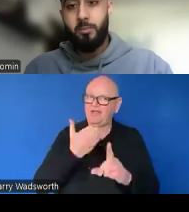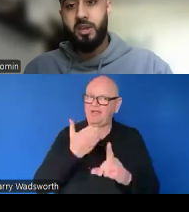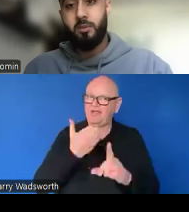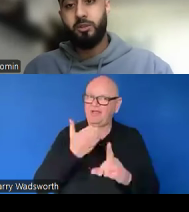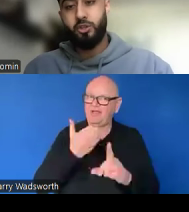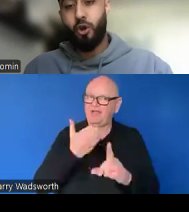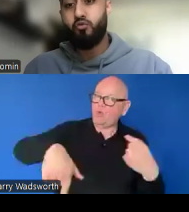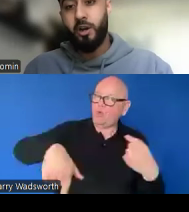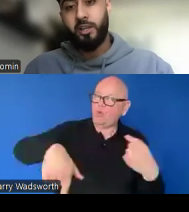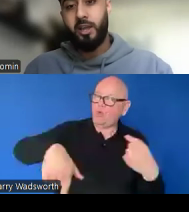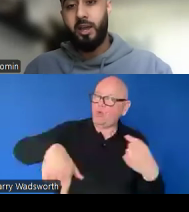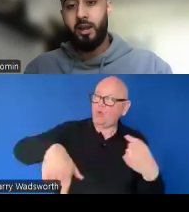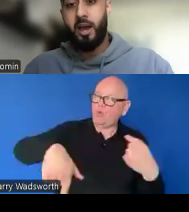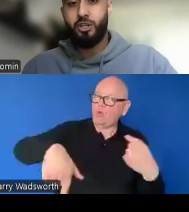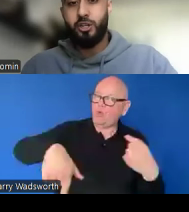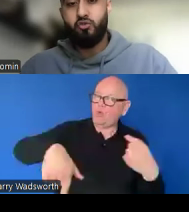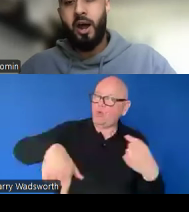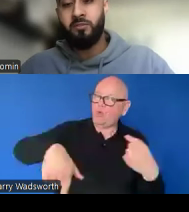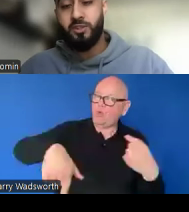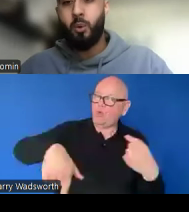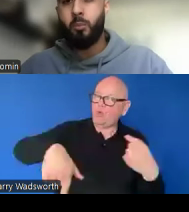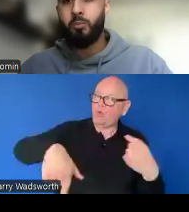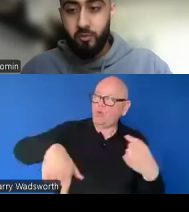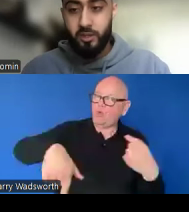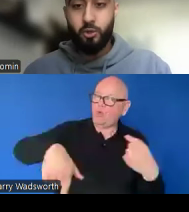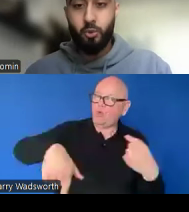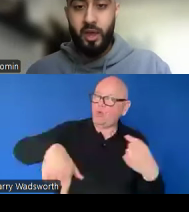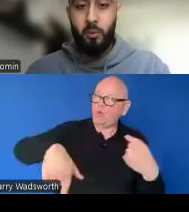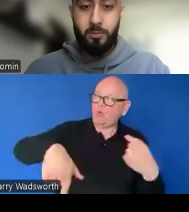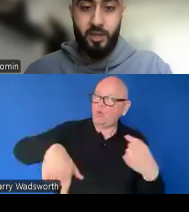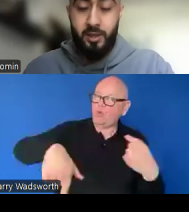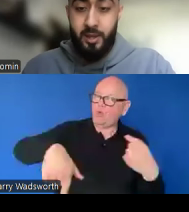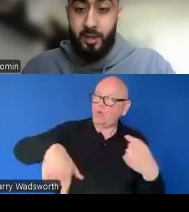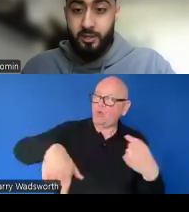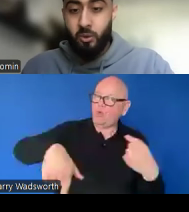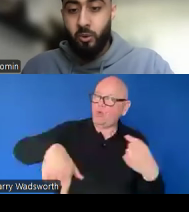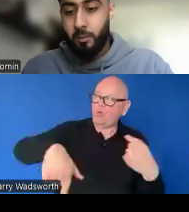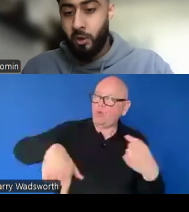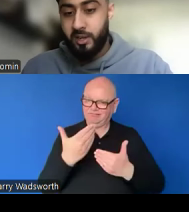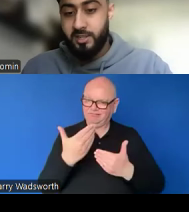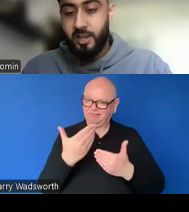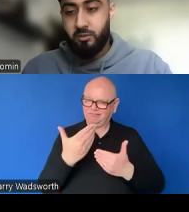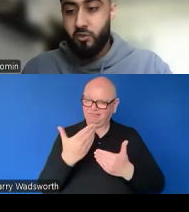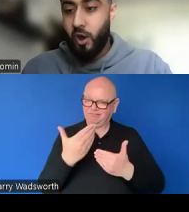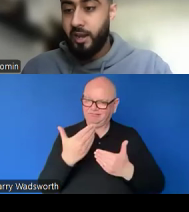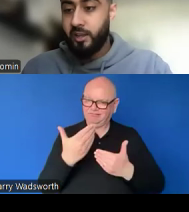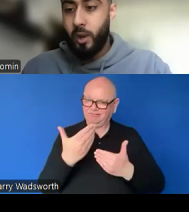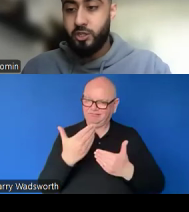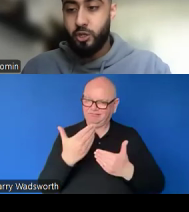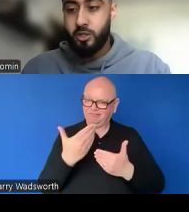be able to start running it and actually drive some traffic to their website. Like Monica said, if you've got any questions,